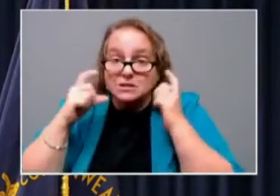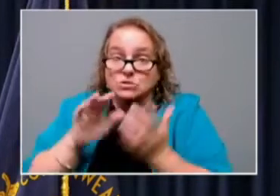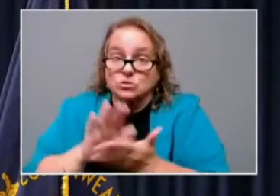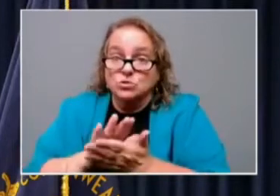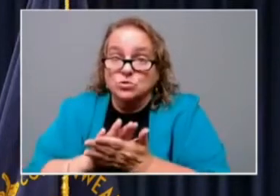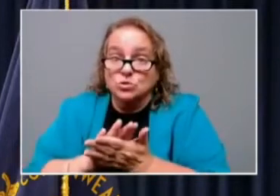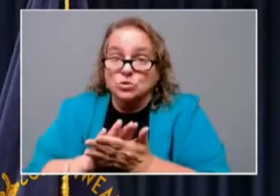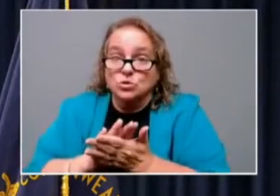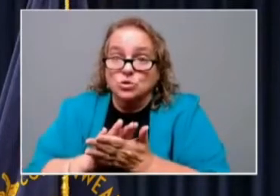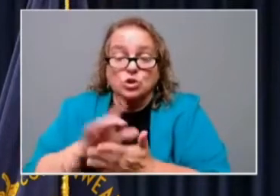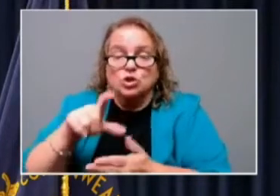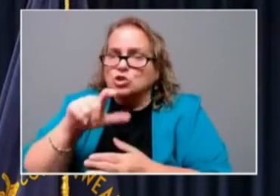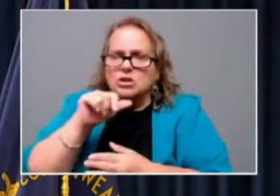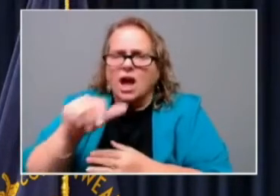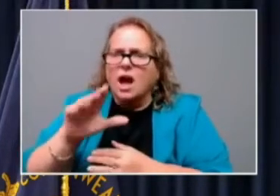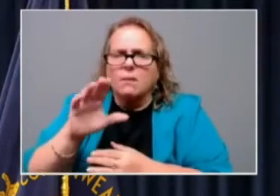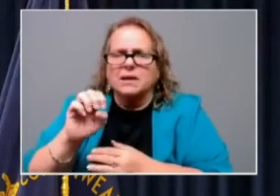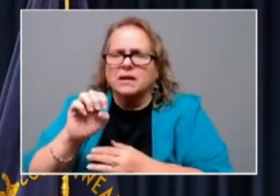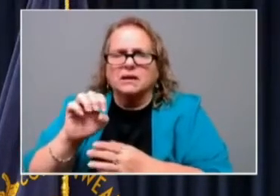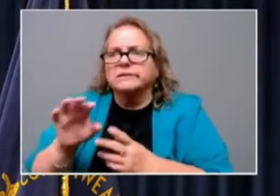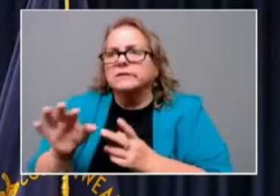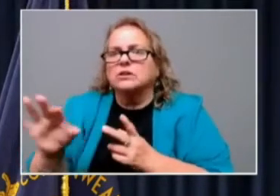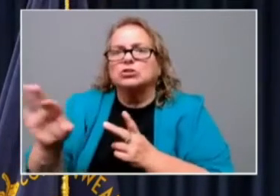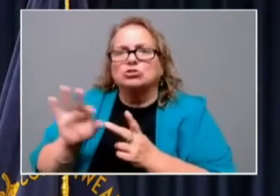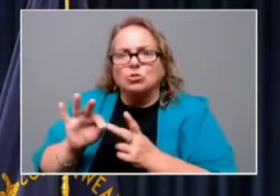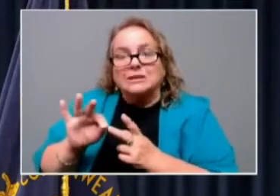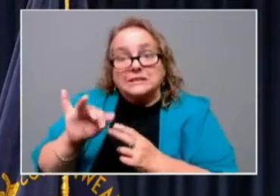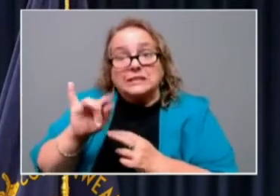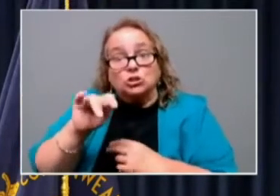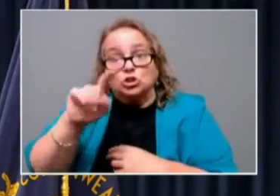optional. Now it is the choice of these schools. But the public health guidance